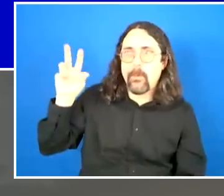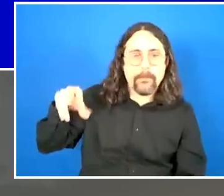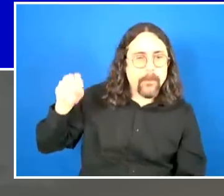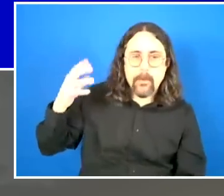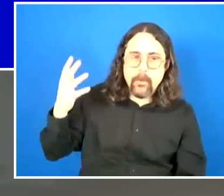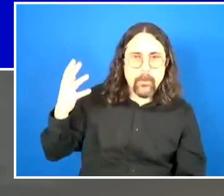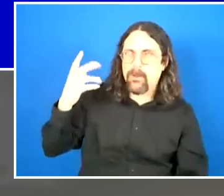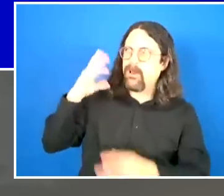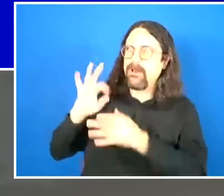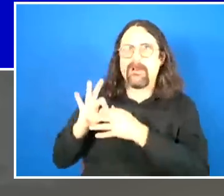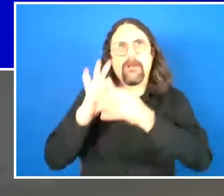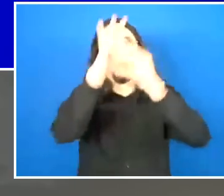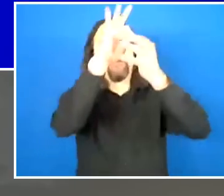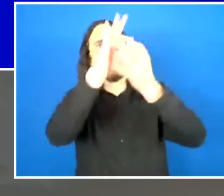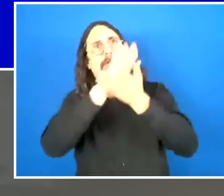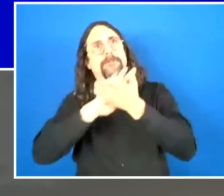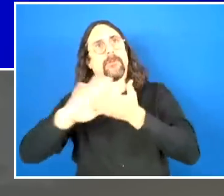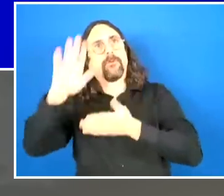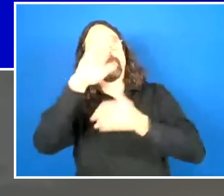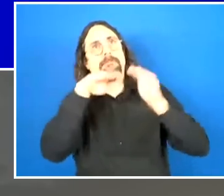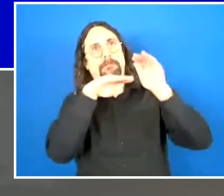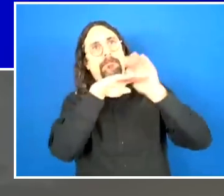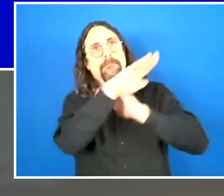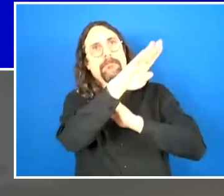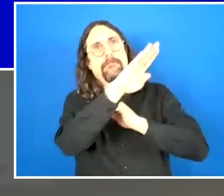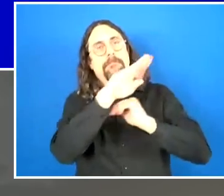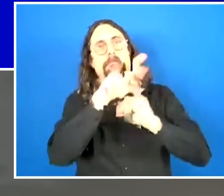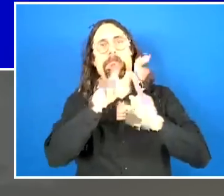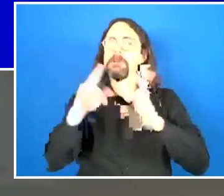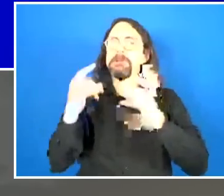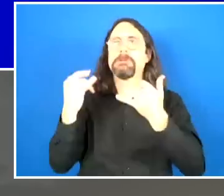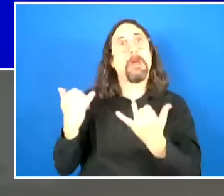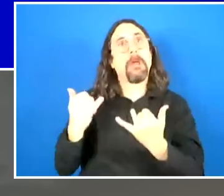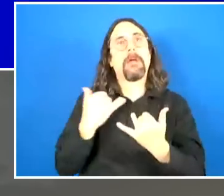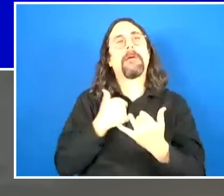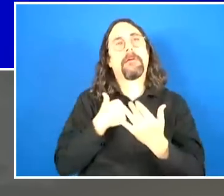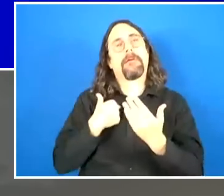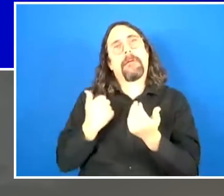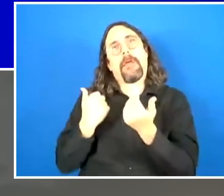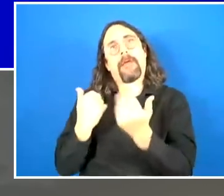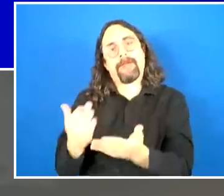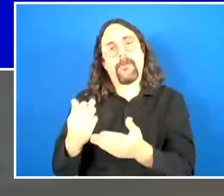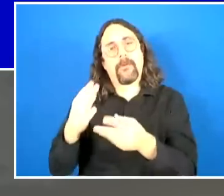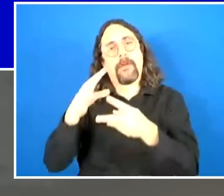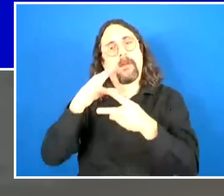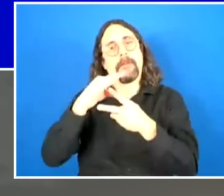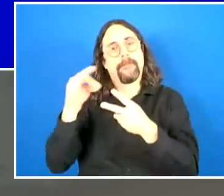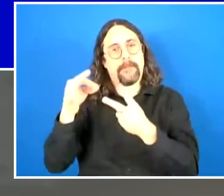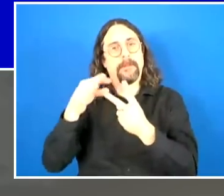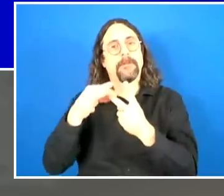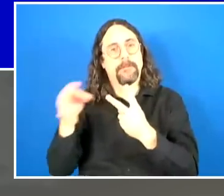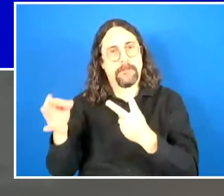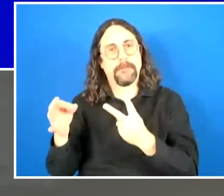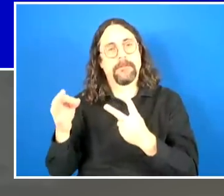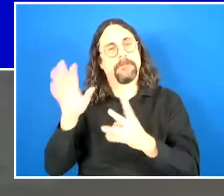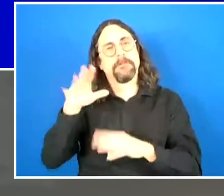THINGS LIKE COLLEGE ADMISSIONS. IN THIS ENVIRONMENT WE'RE GIVING YOUNG PEOPLE AN OPTION AT A HIGH SCHOOL LEVEL THAT GIVEN THE DIRSUPITON